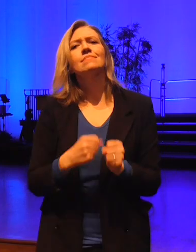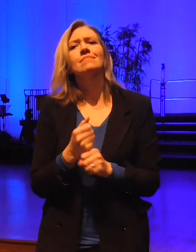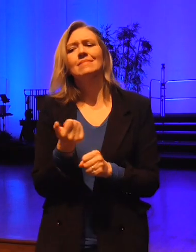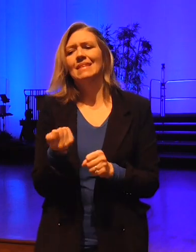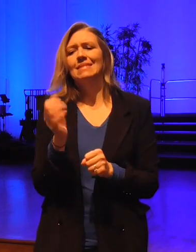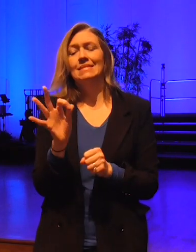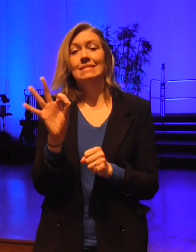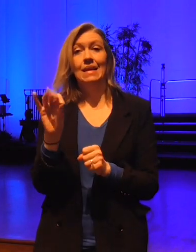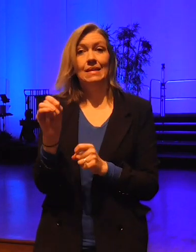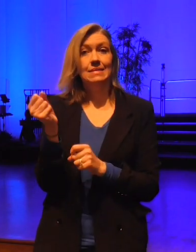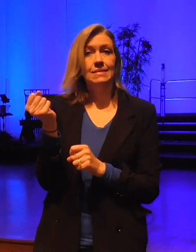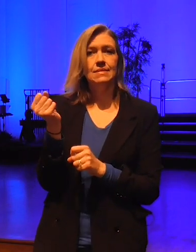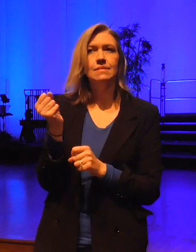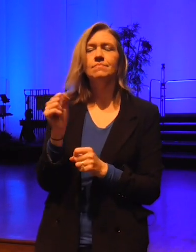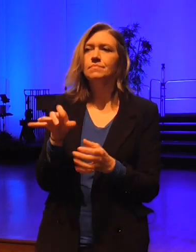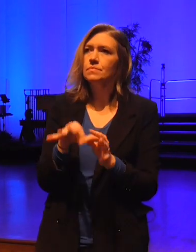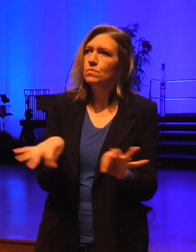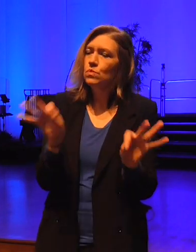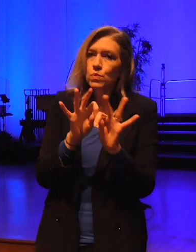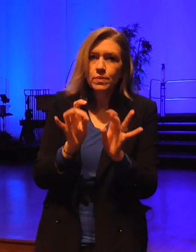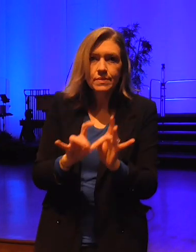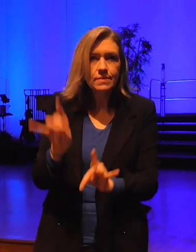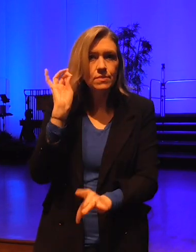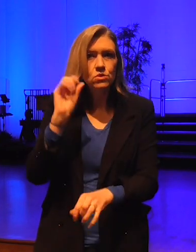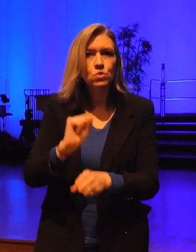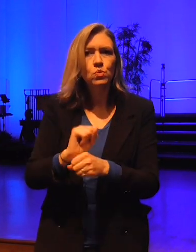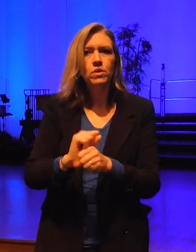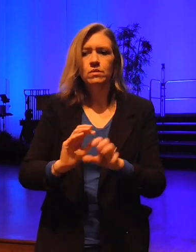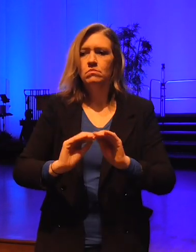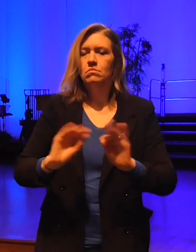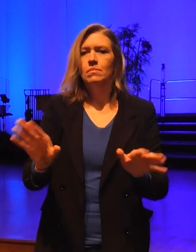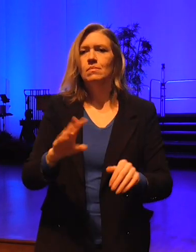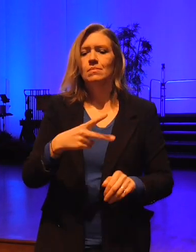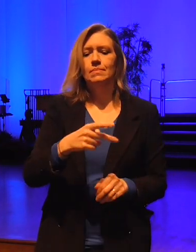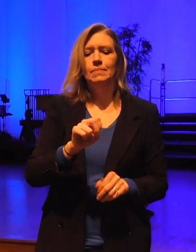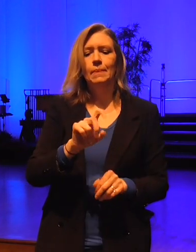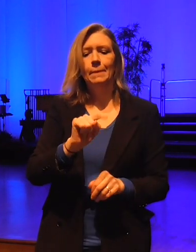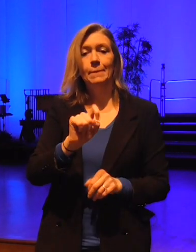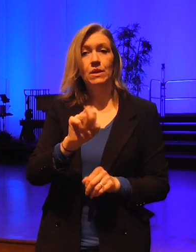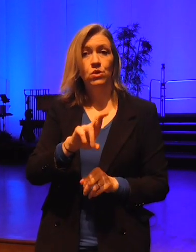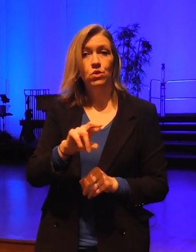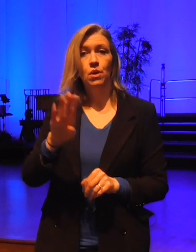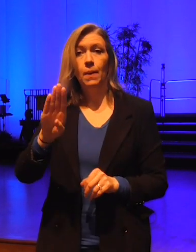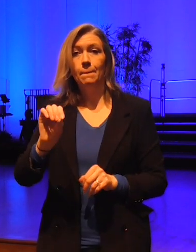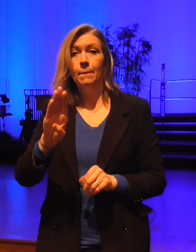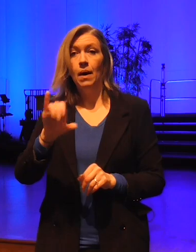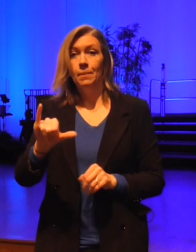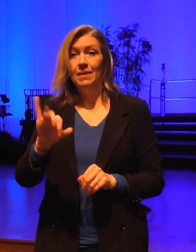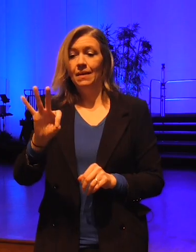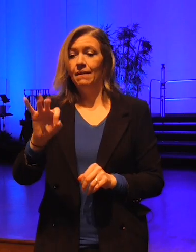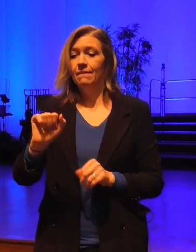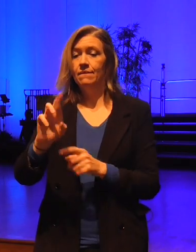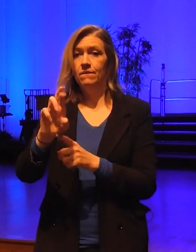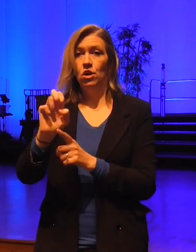spiritual work that was released by Peter and Bobby Farley um it was a film entitled Dumb and